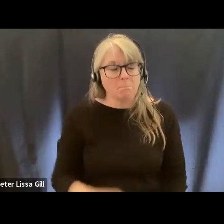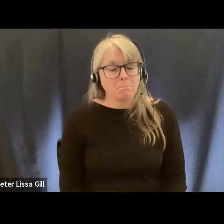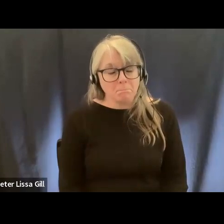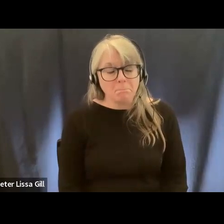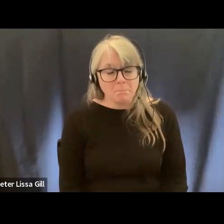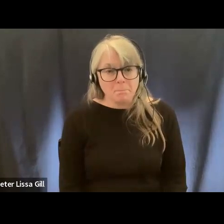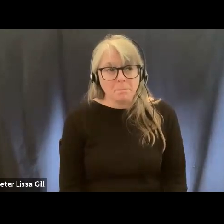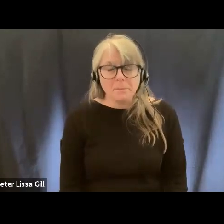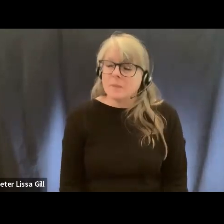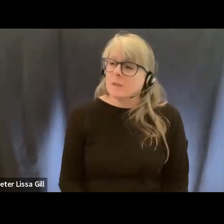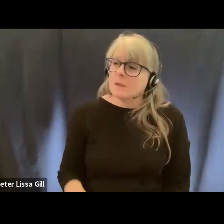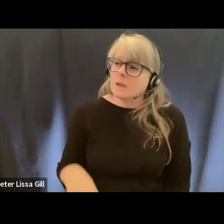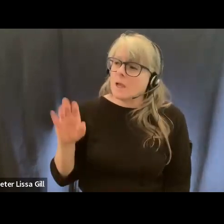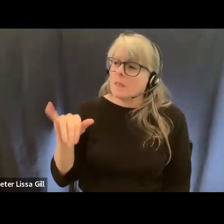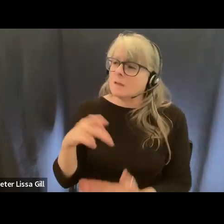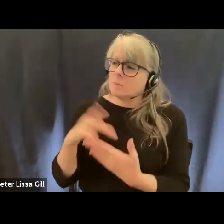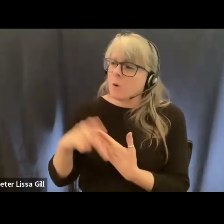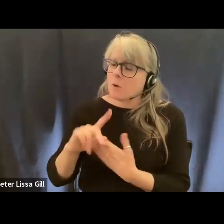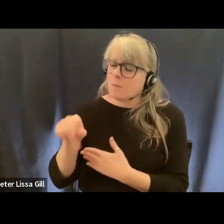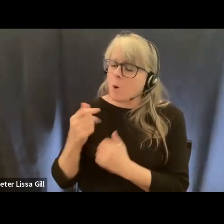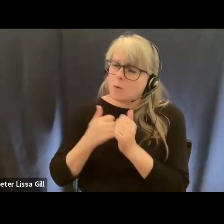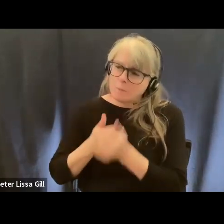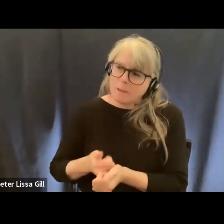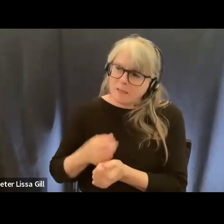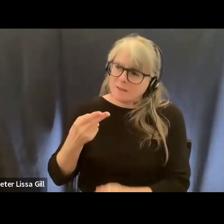And is this probe only based in Hammond or is it statewide?